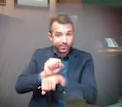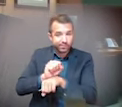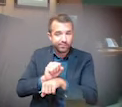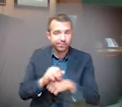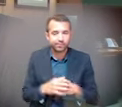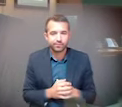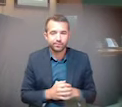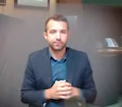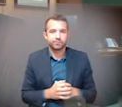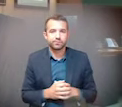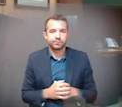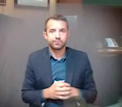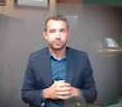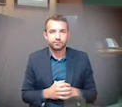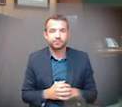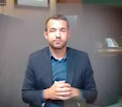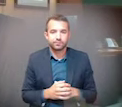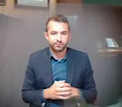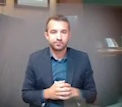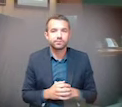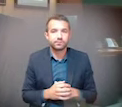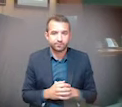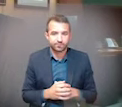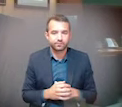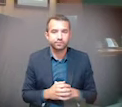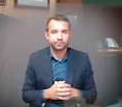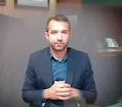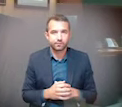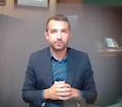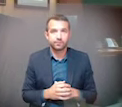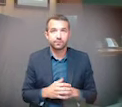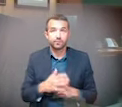Beth: Yeah. So I'll start more with the personal.